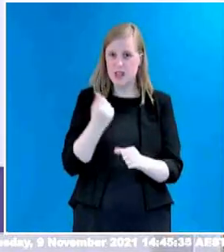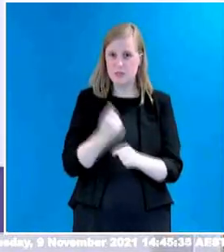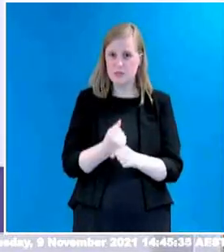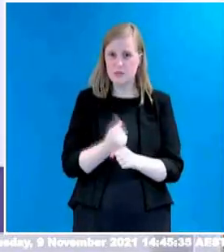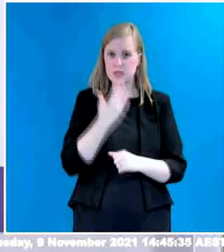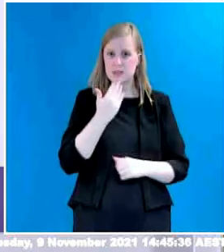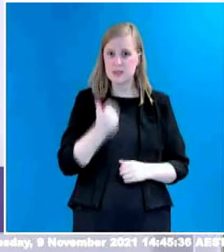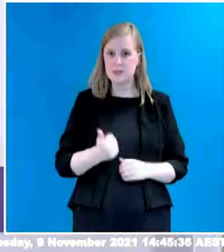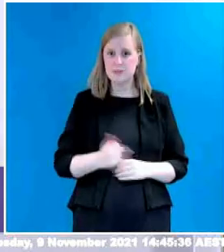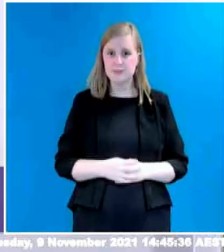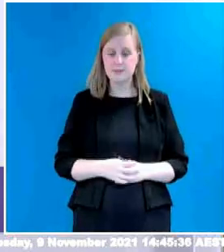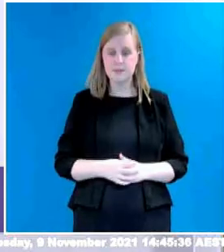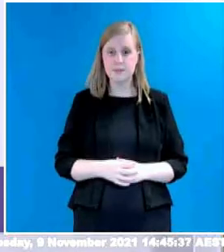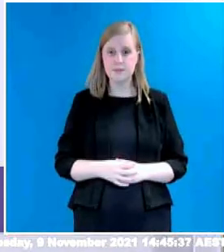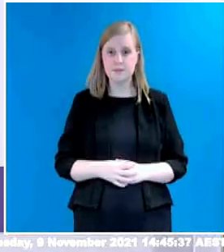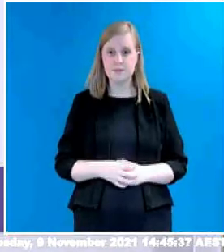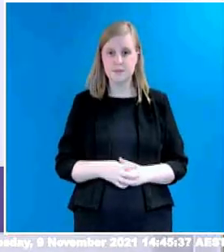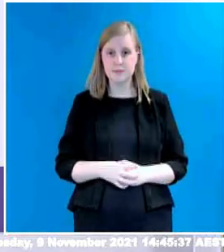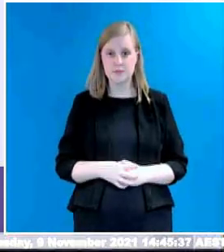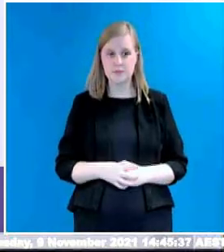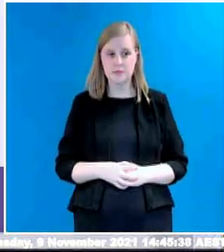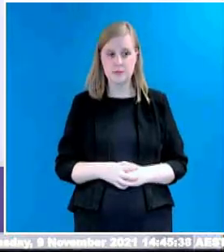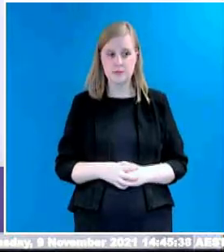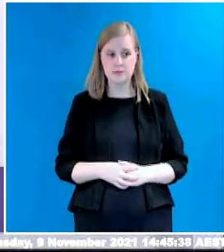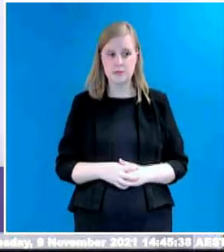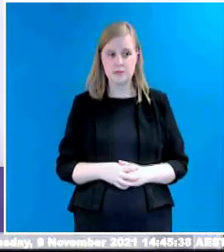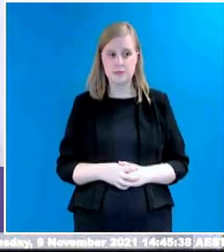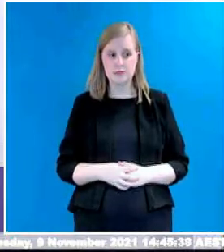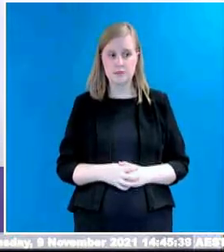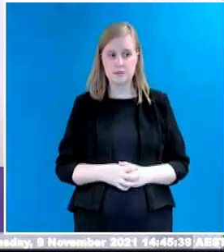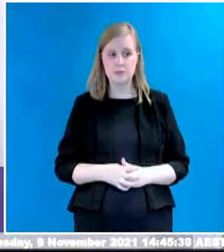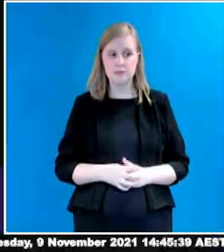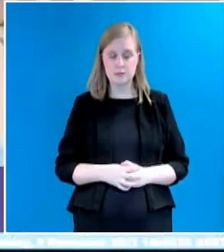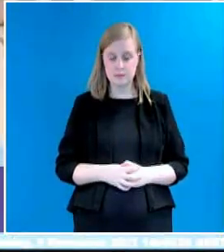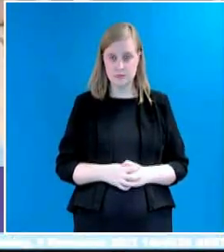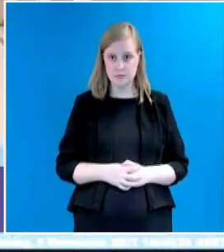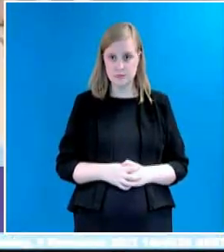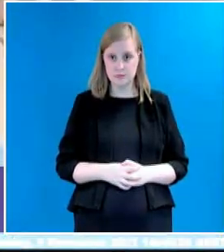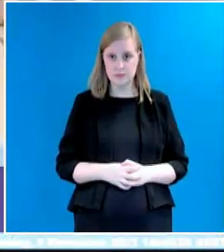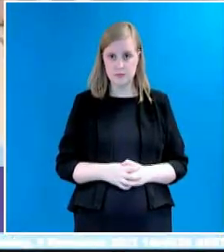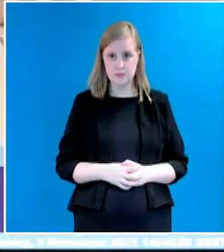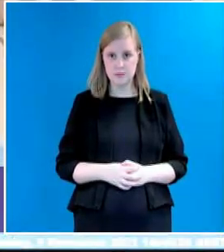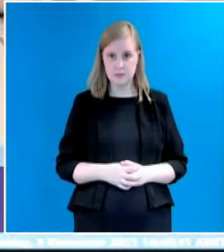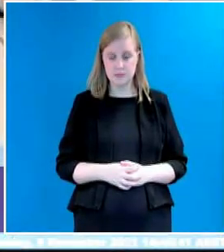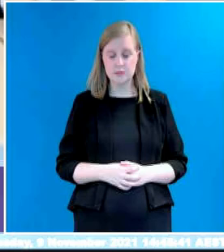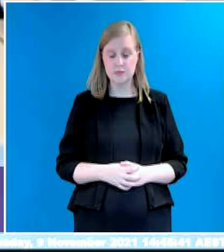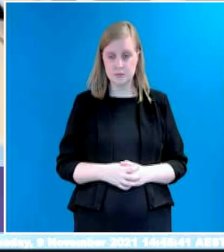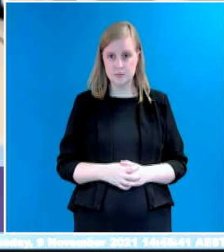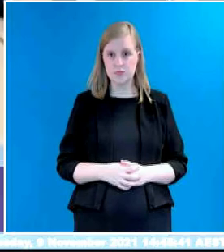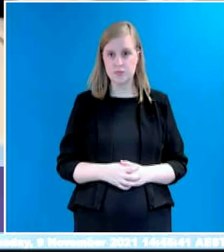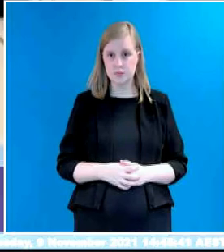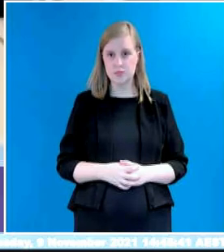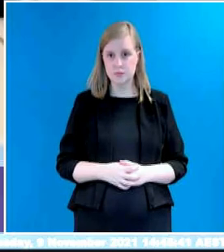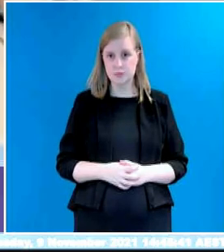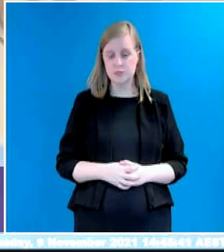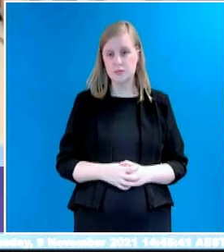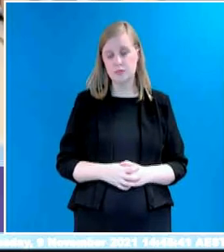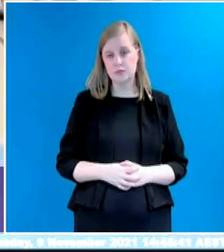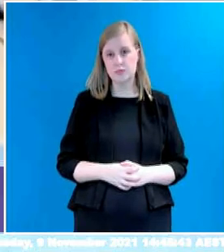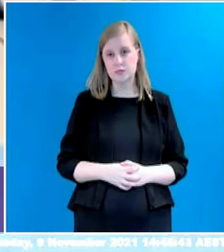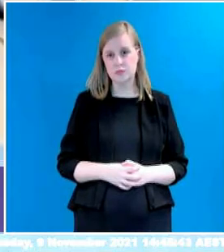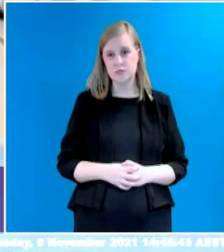I will just first say that part of the policy reason why Australia wants to be